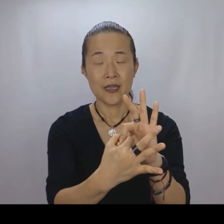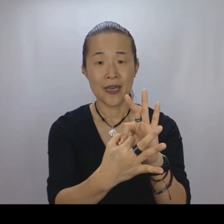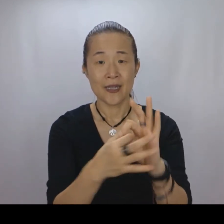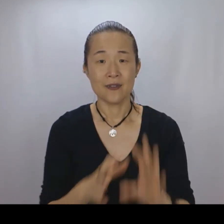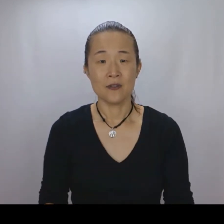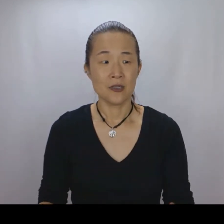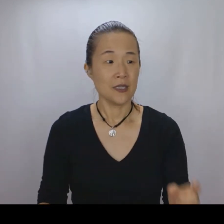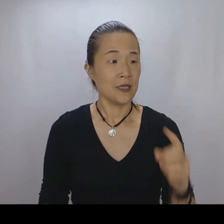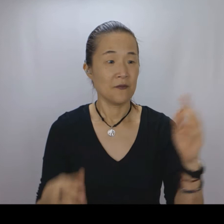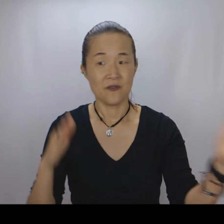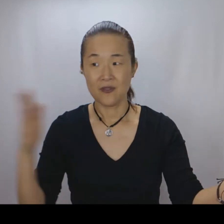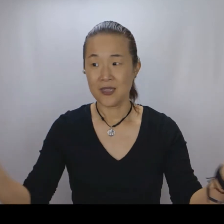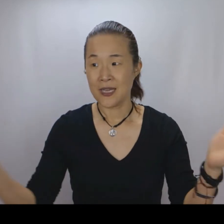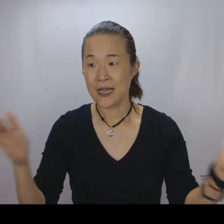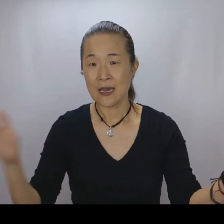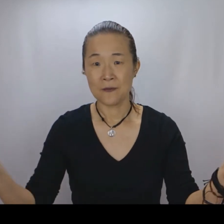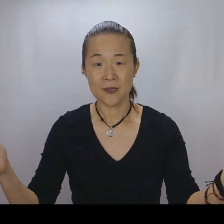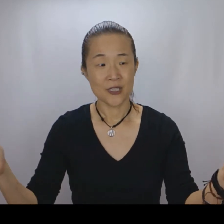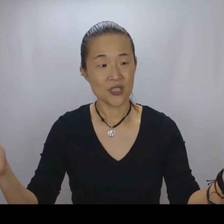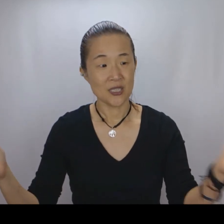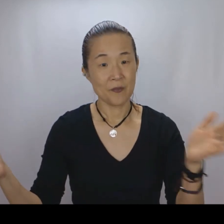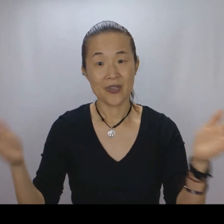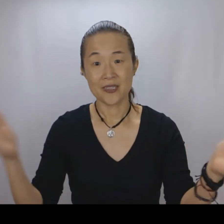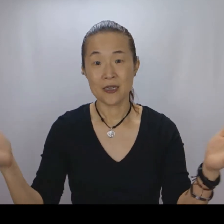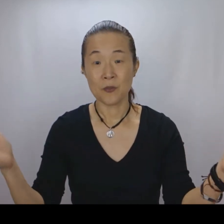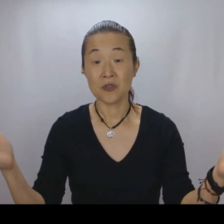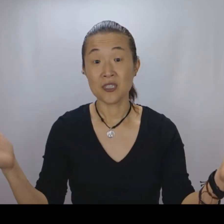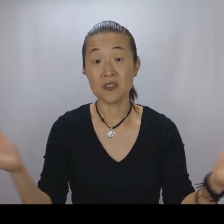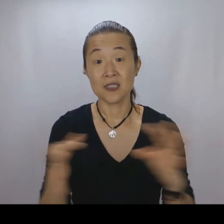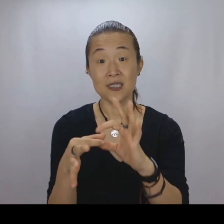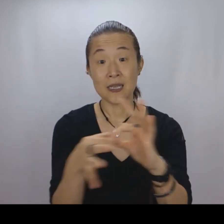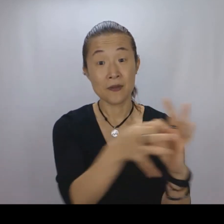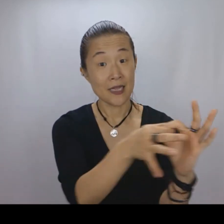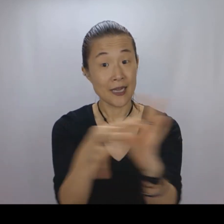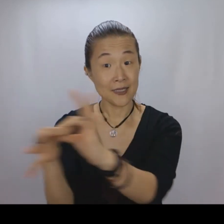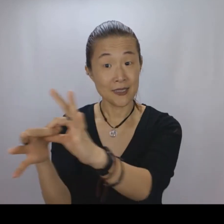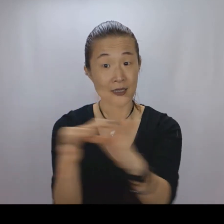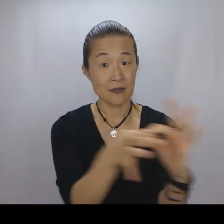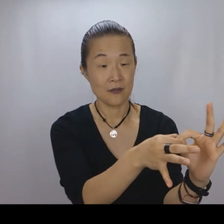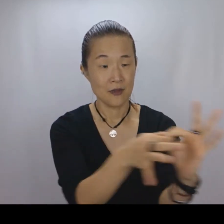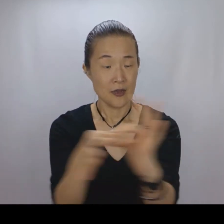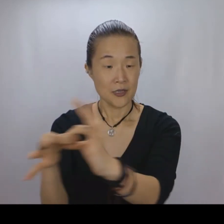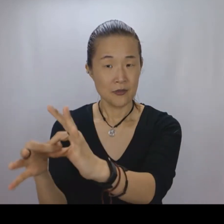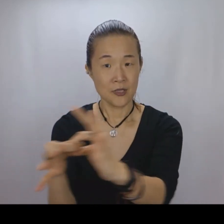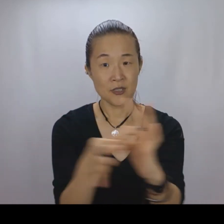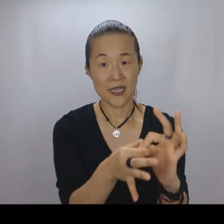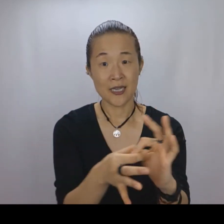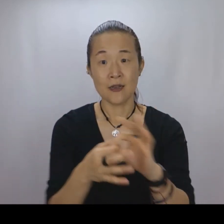That or if they have a relationship but because they're both students in the same class then you would do that.